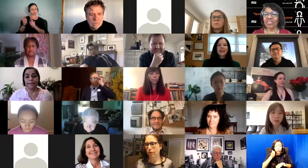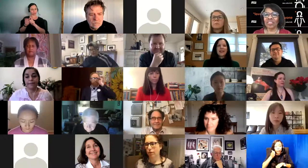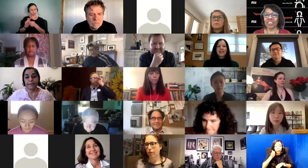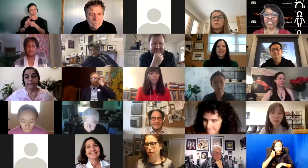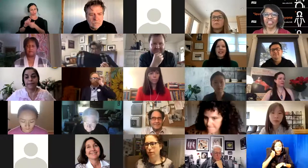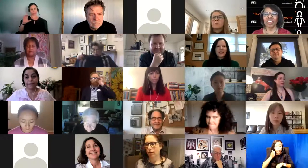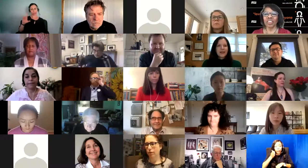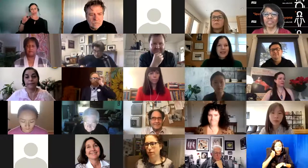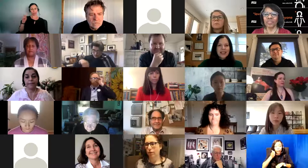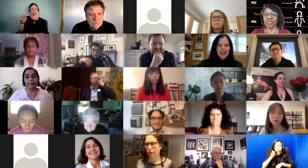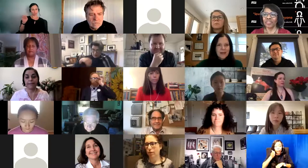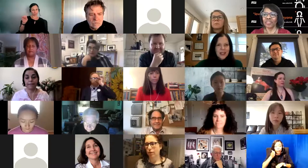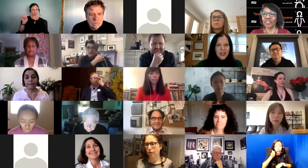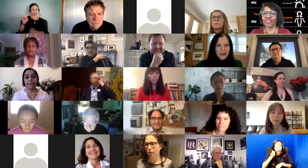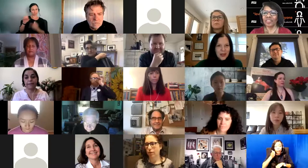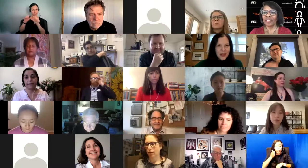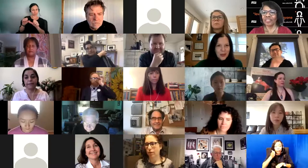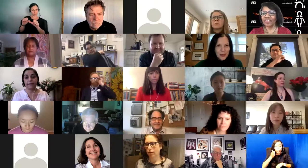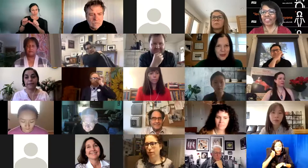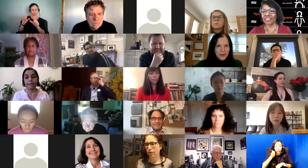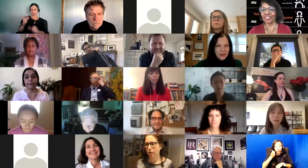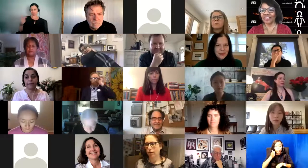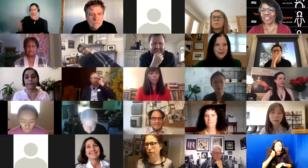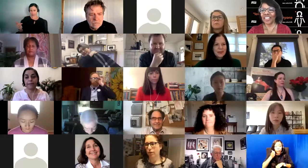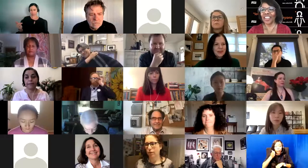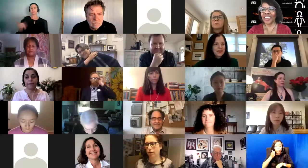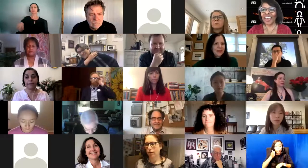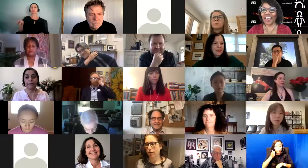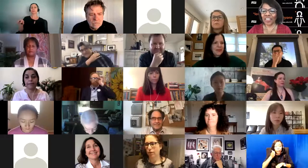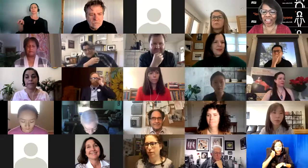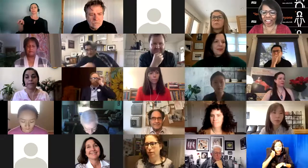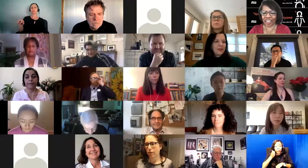And Colleen Jennings-Roggensack, I'm starting with you. Thank you, Cathy.